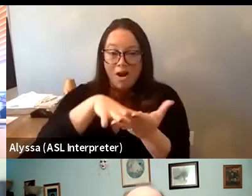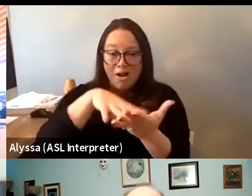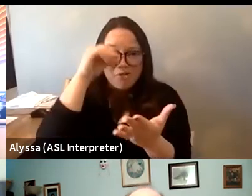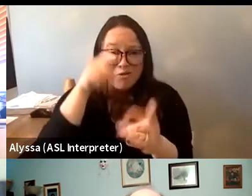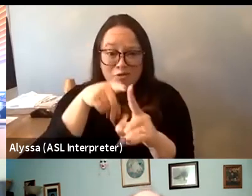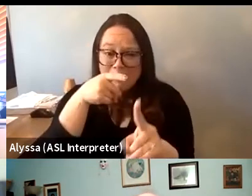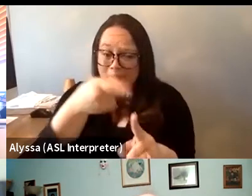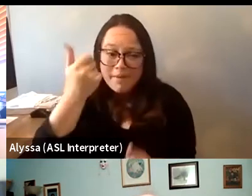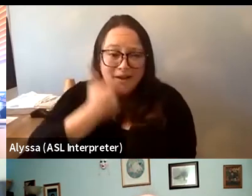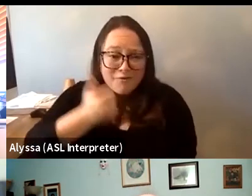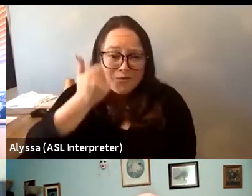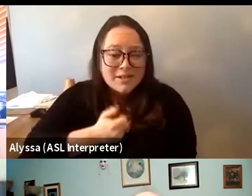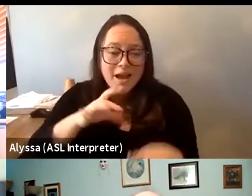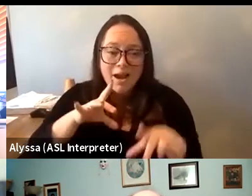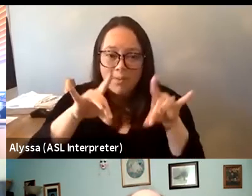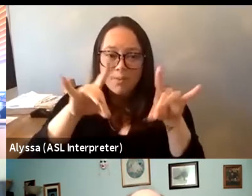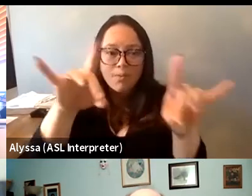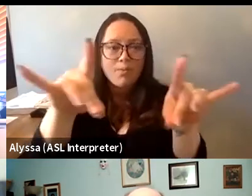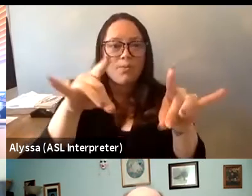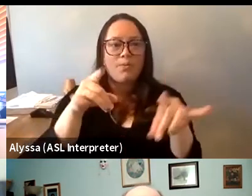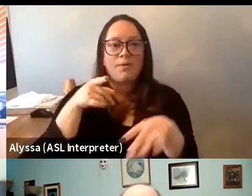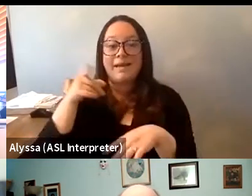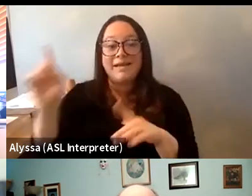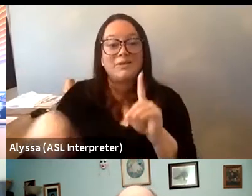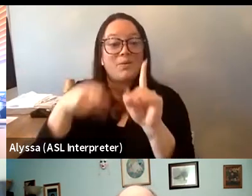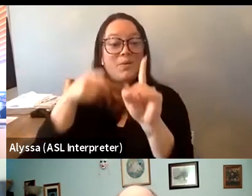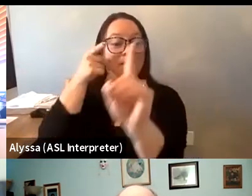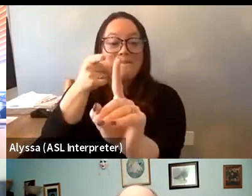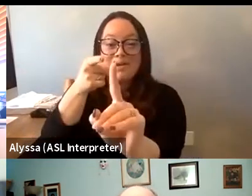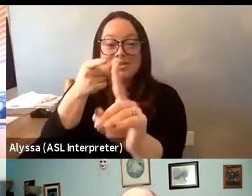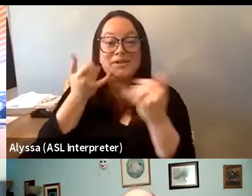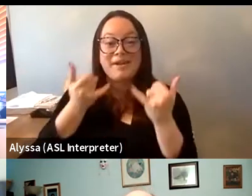mean, he's on a mission to count to a billion right now. And I